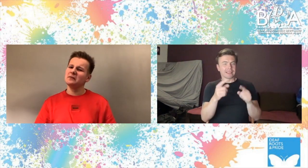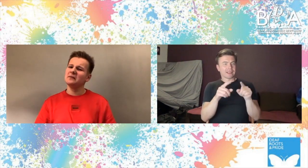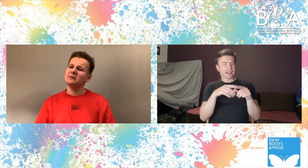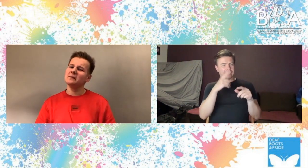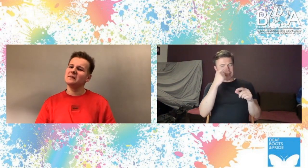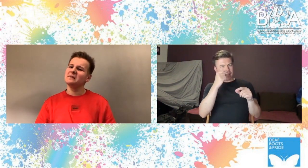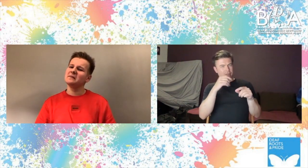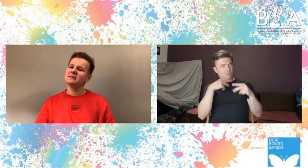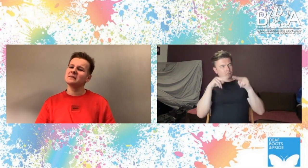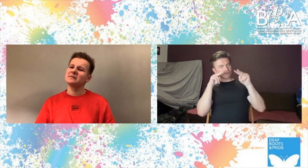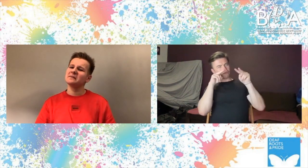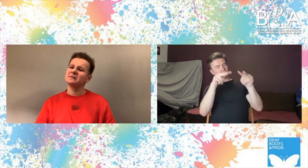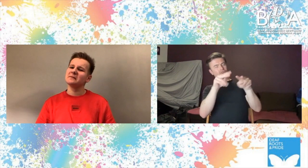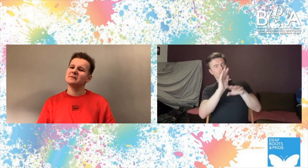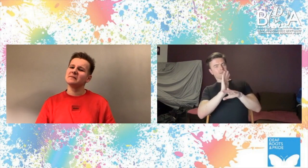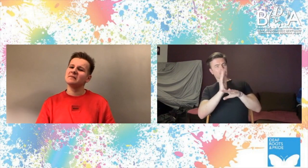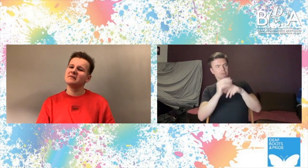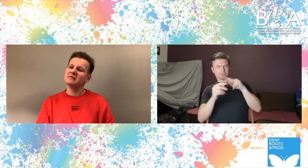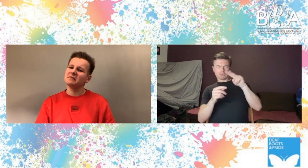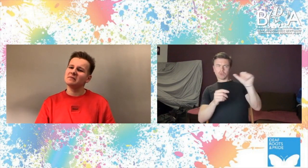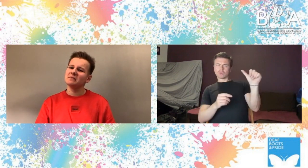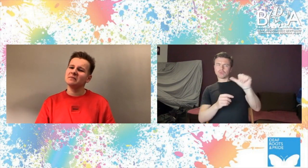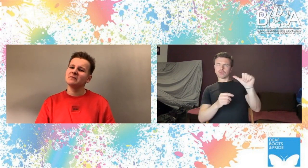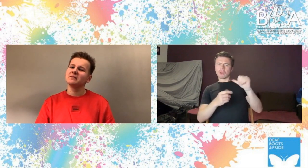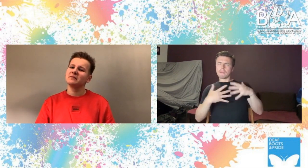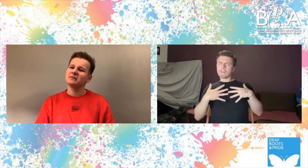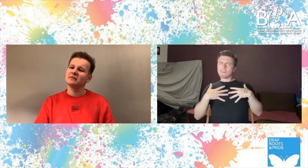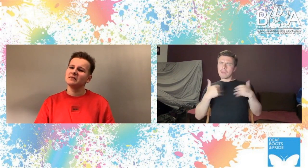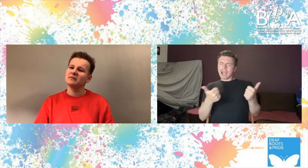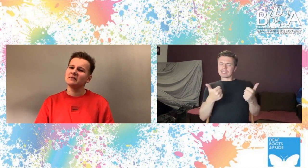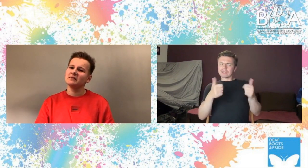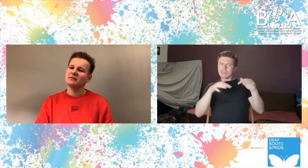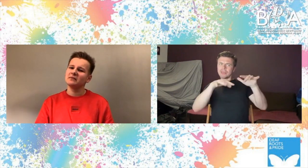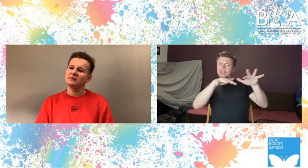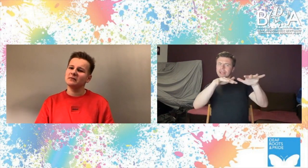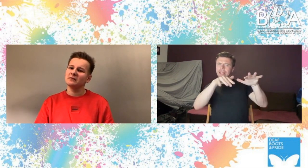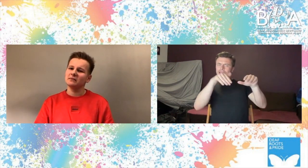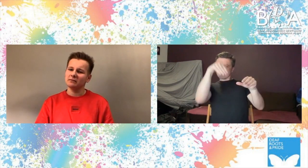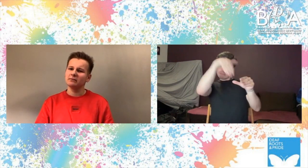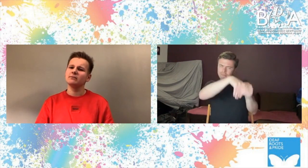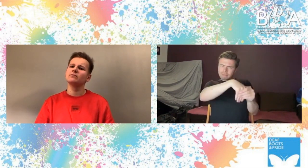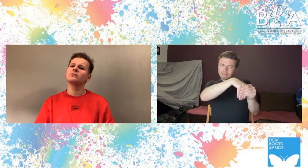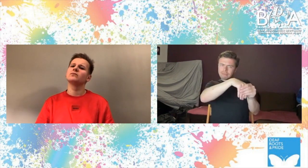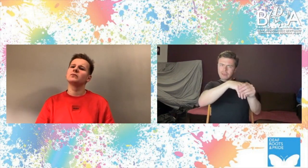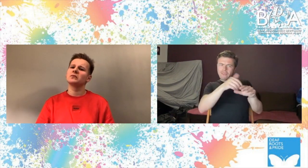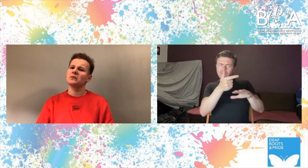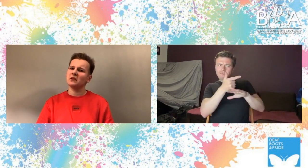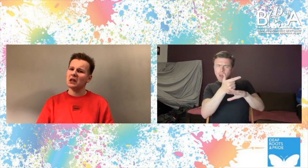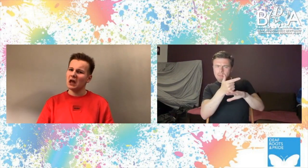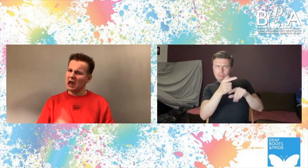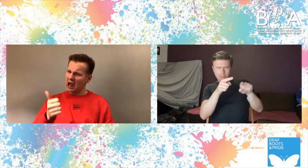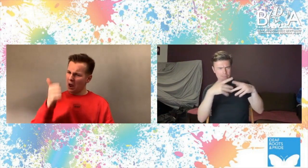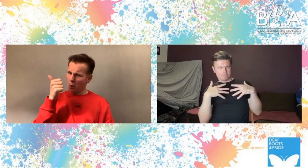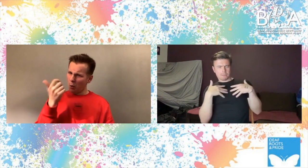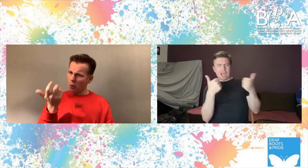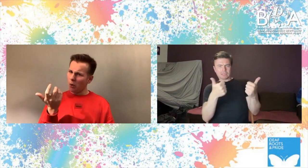them, you can see the passion of the filmmaker and you can enjoy it because